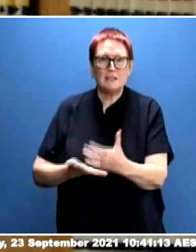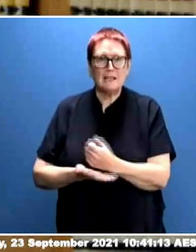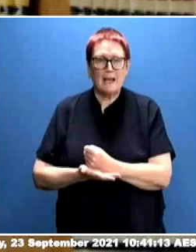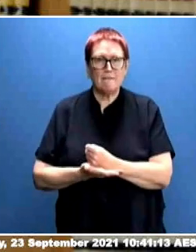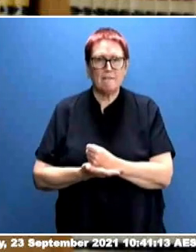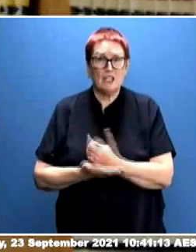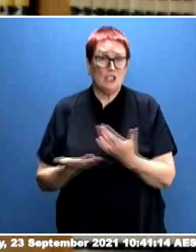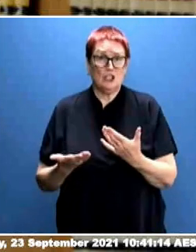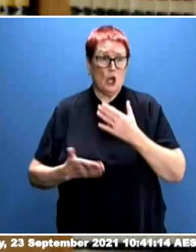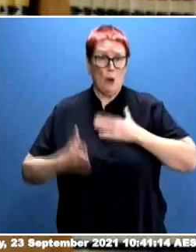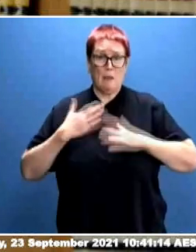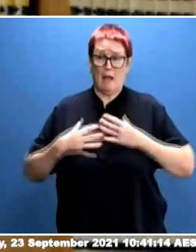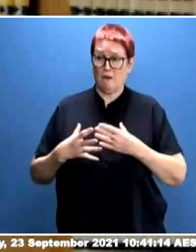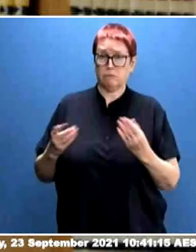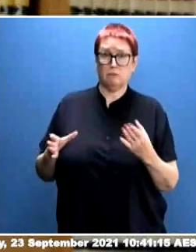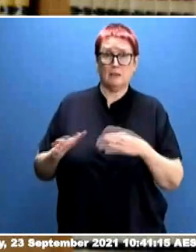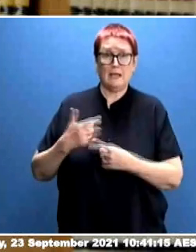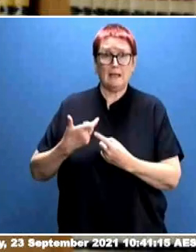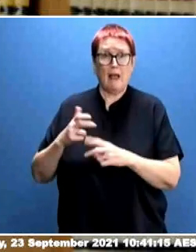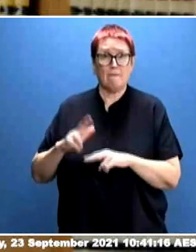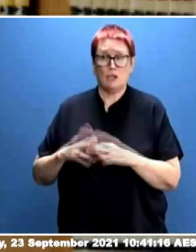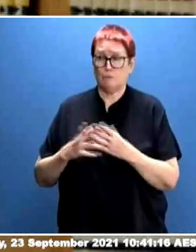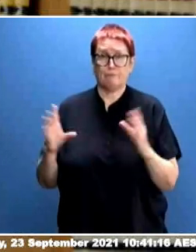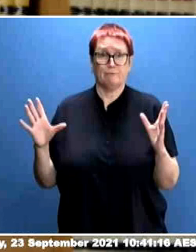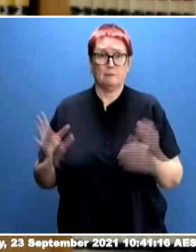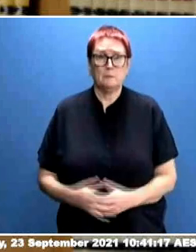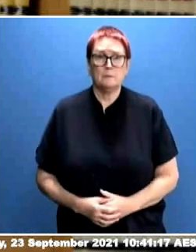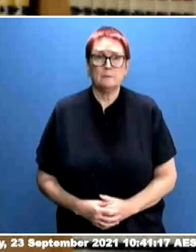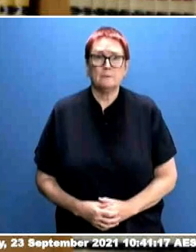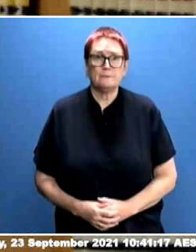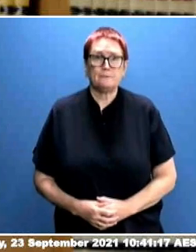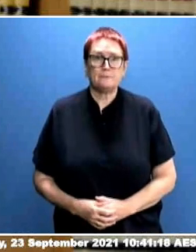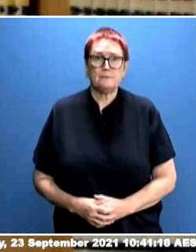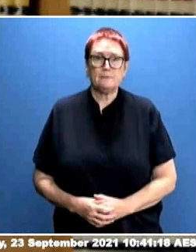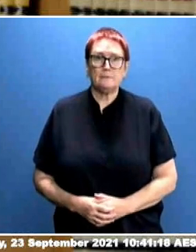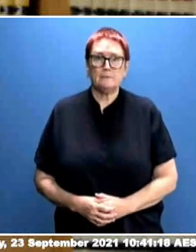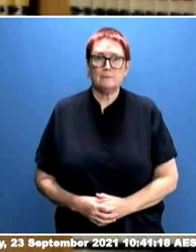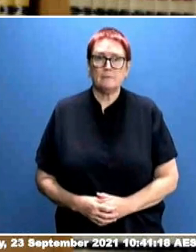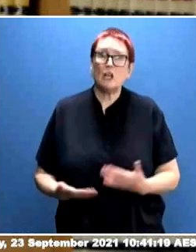are no longer present whilst they're in Secure Care. So from that perspective, there is an element of stabilisation